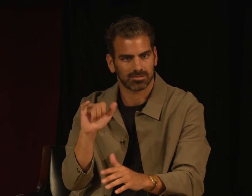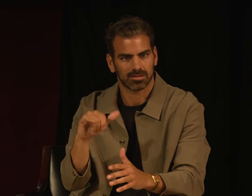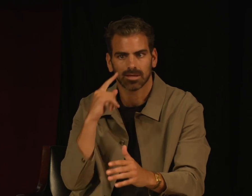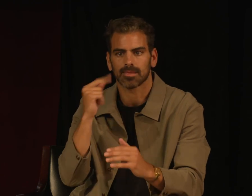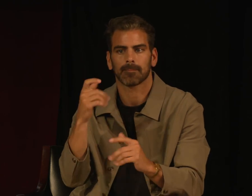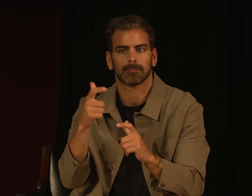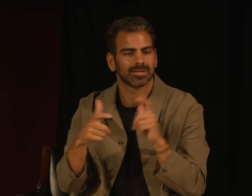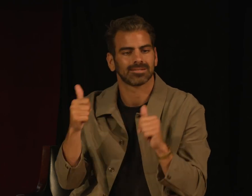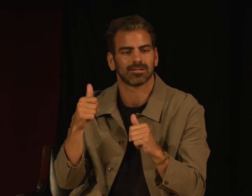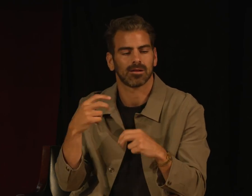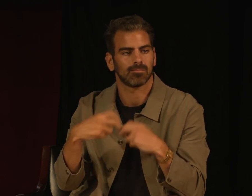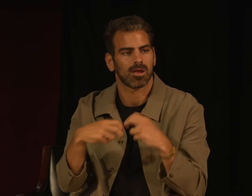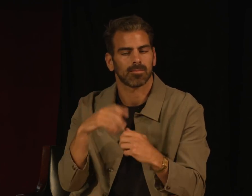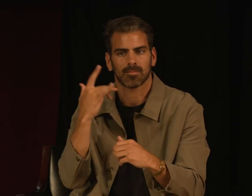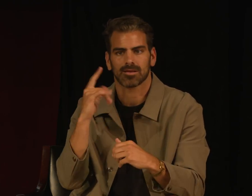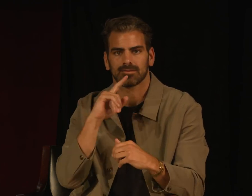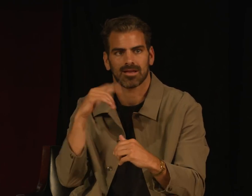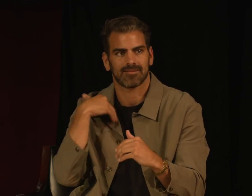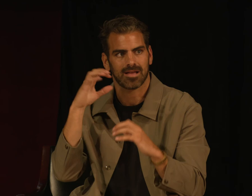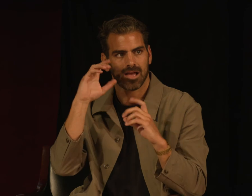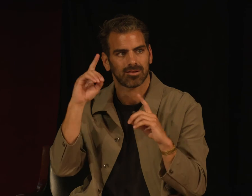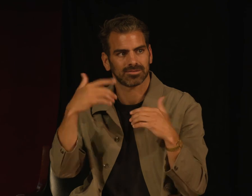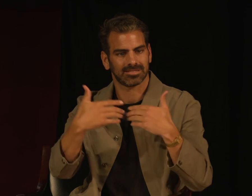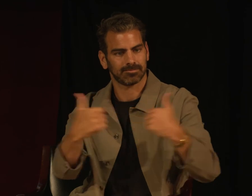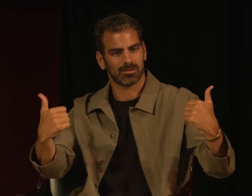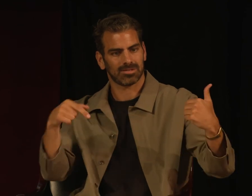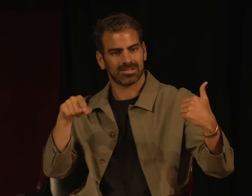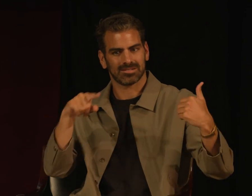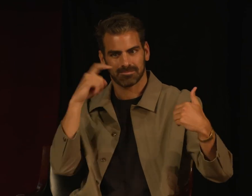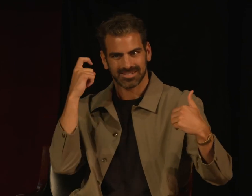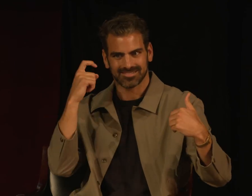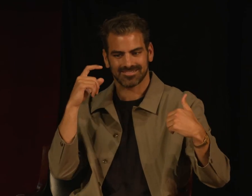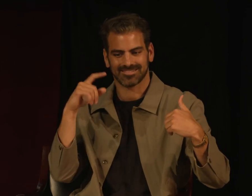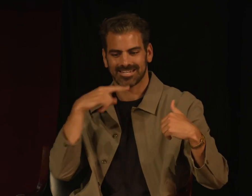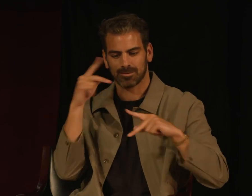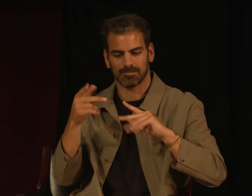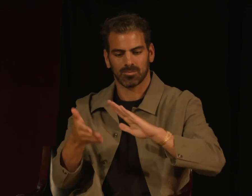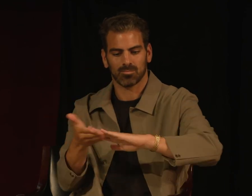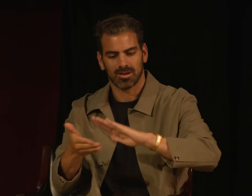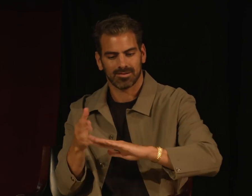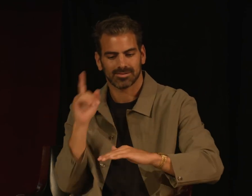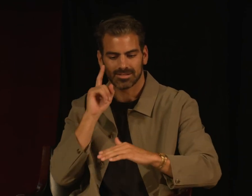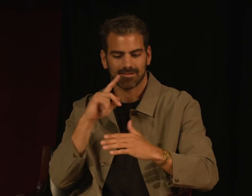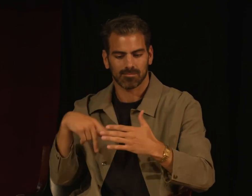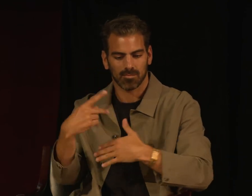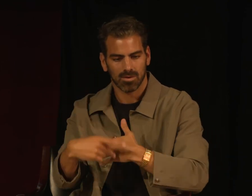in the first place is to empower Deaf educators. It's one of the largest problems that we see. Right? Often times Deaf educators are removed from the conversation.